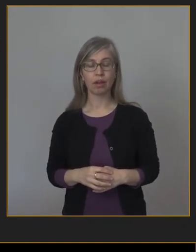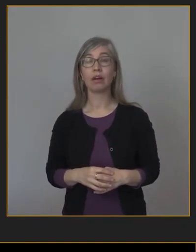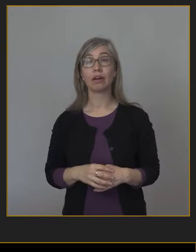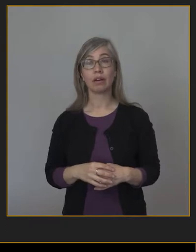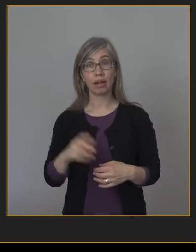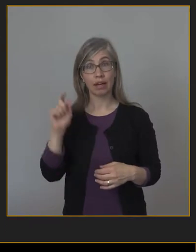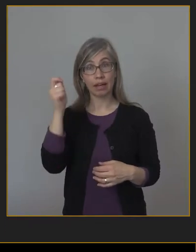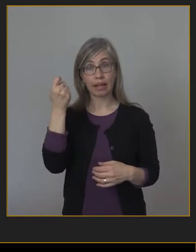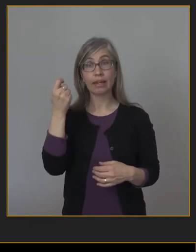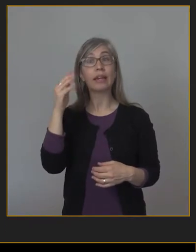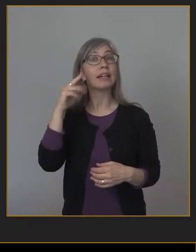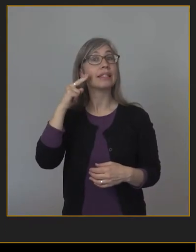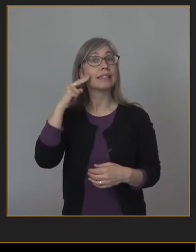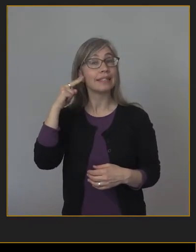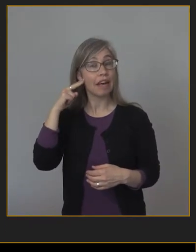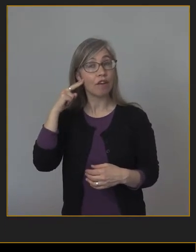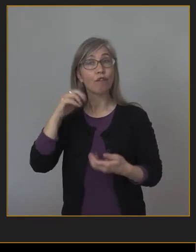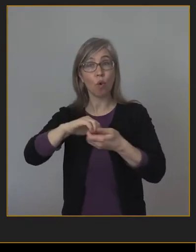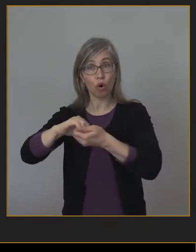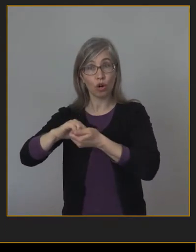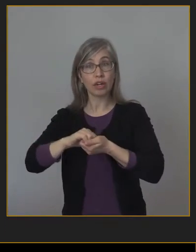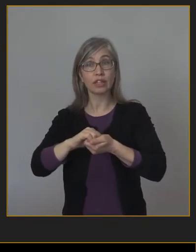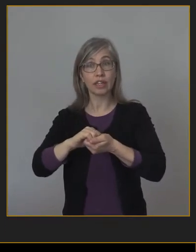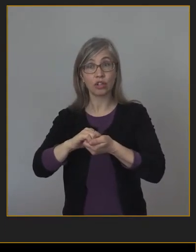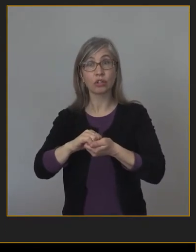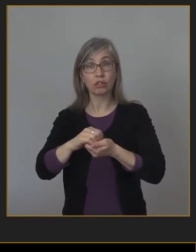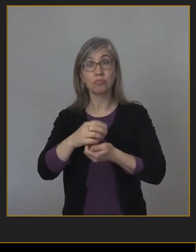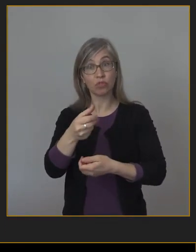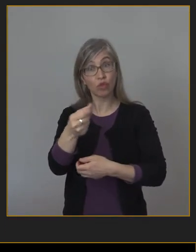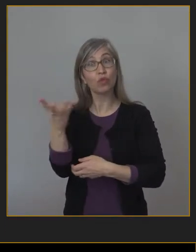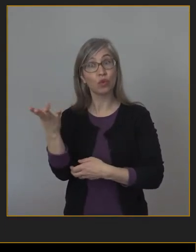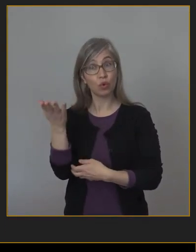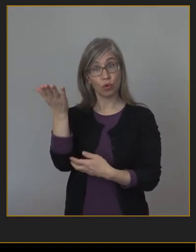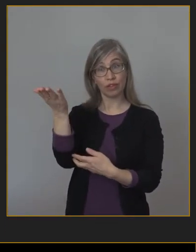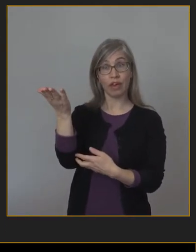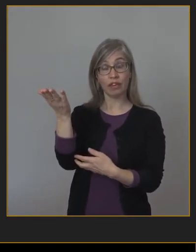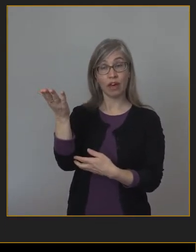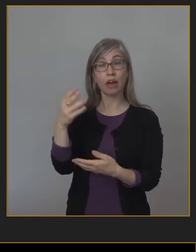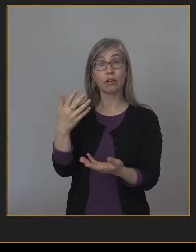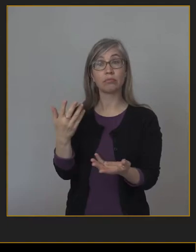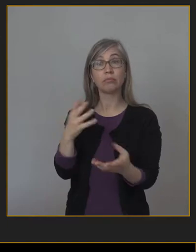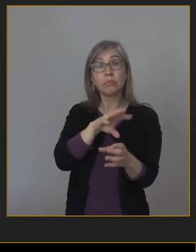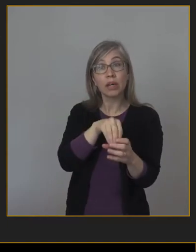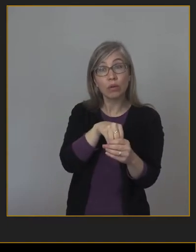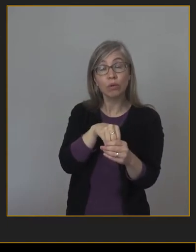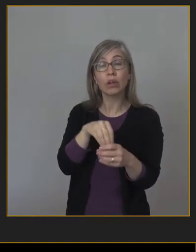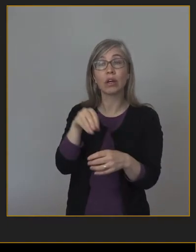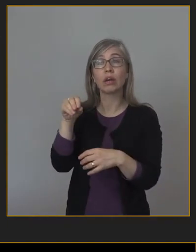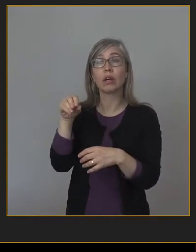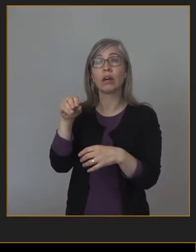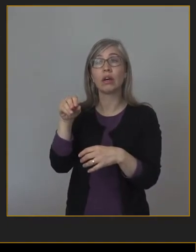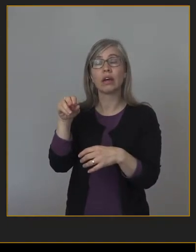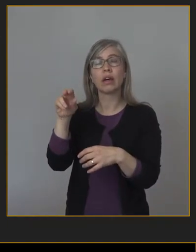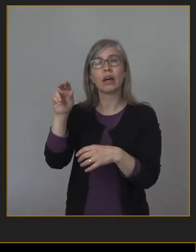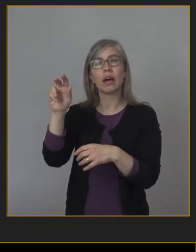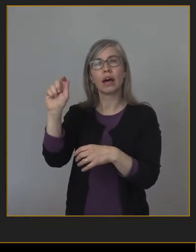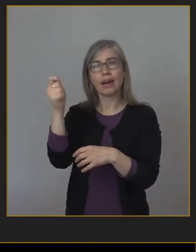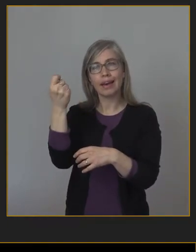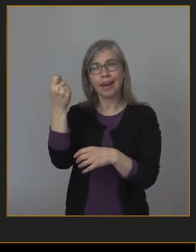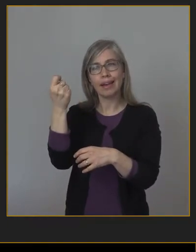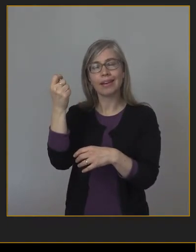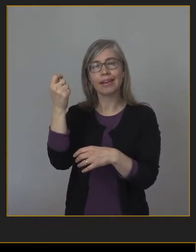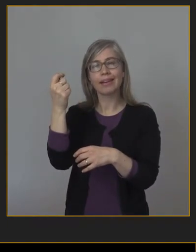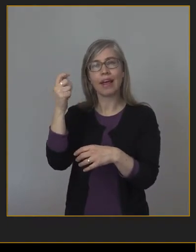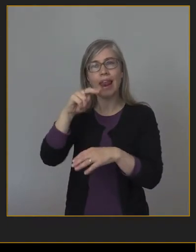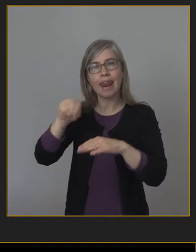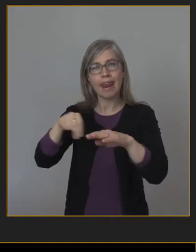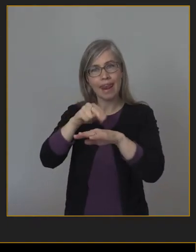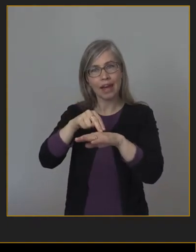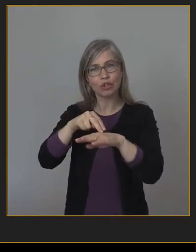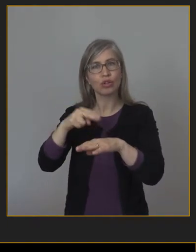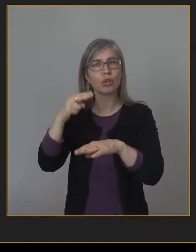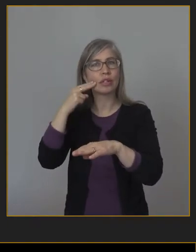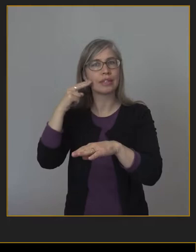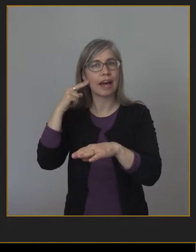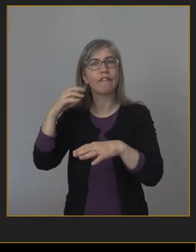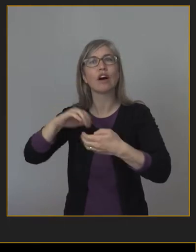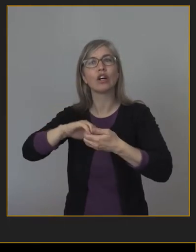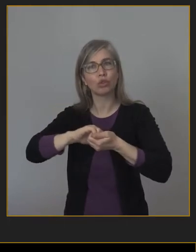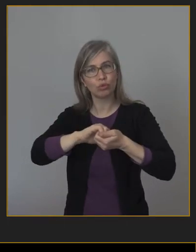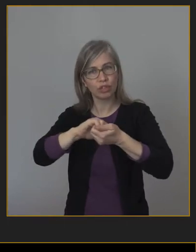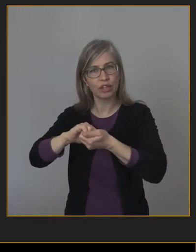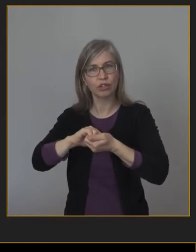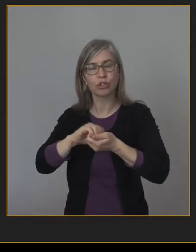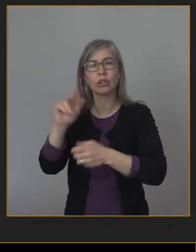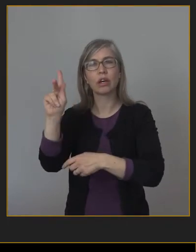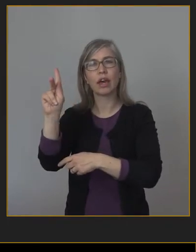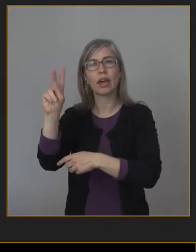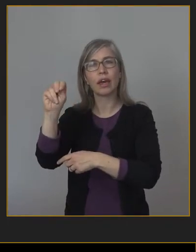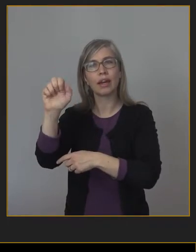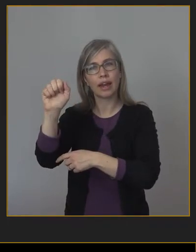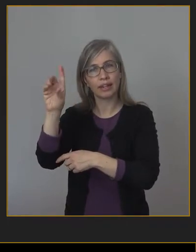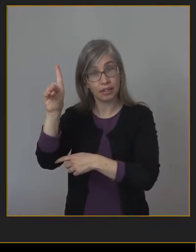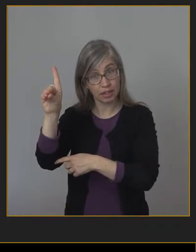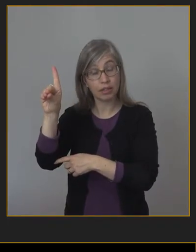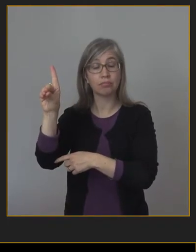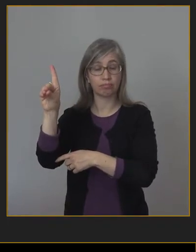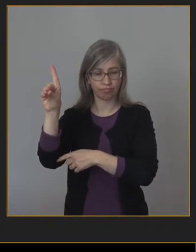Deaf organizations are there, as well, in particular the Kenyan National Association of the Deaf, KNAD.